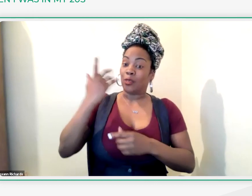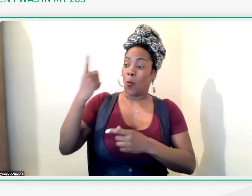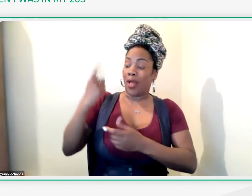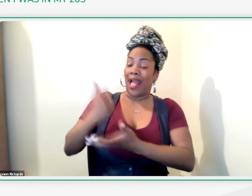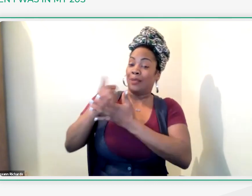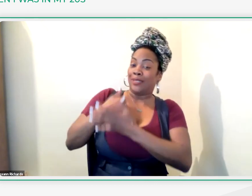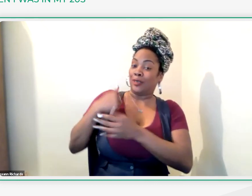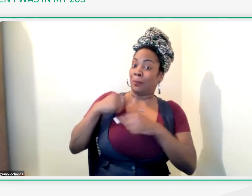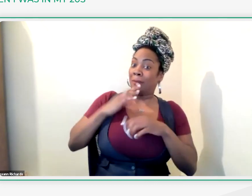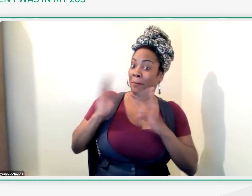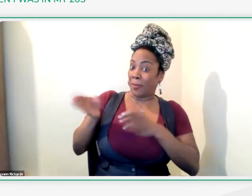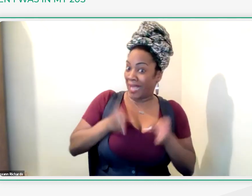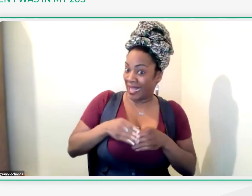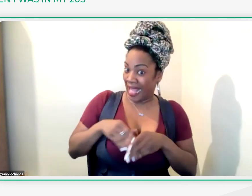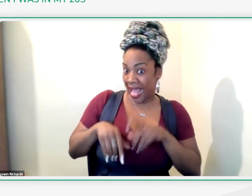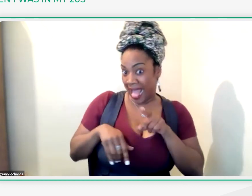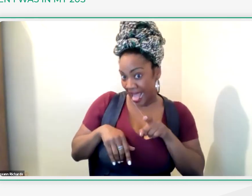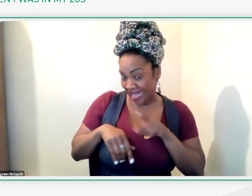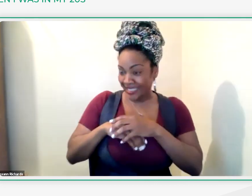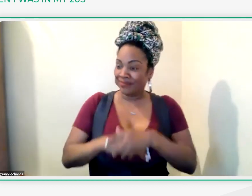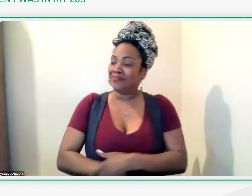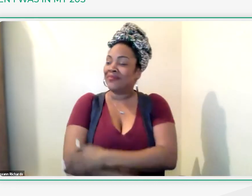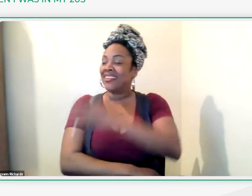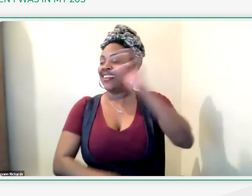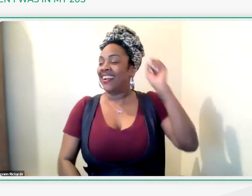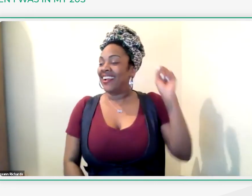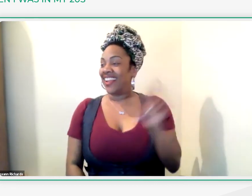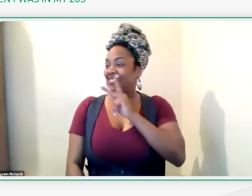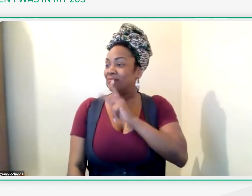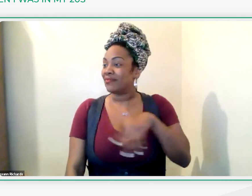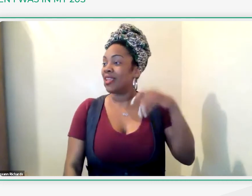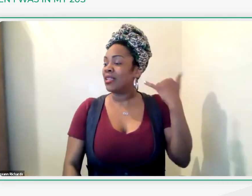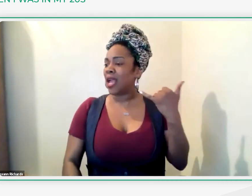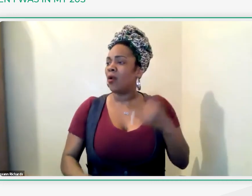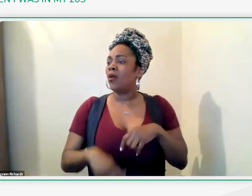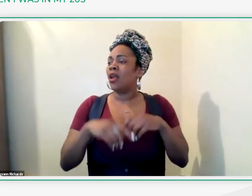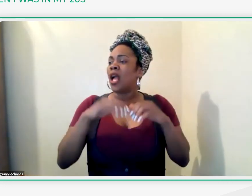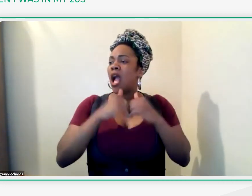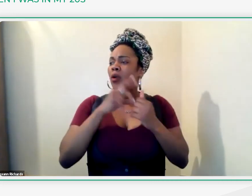Now, I do have somebody helping me to be prepared, so let me say that.